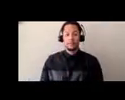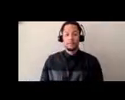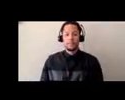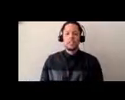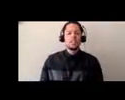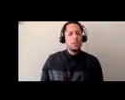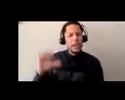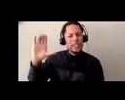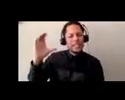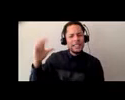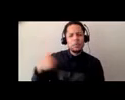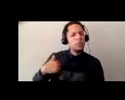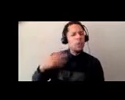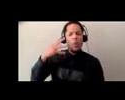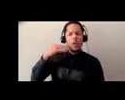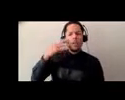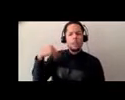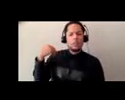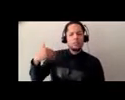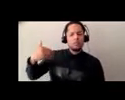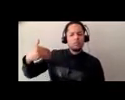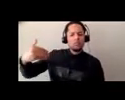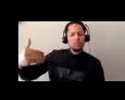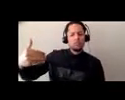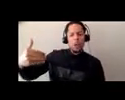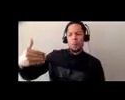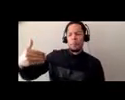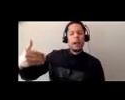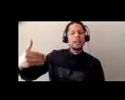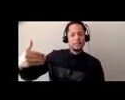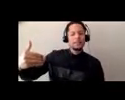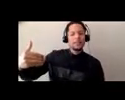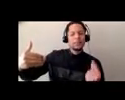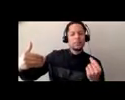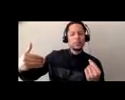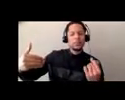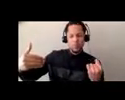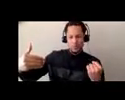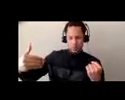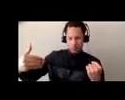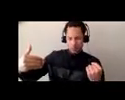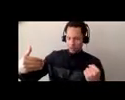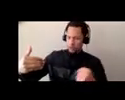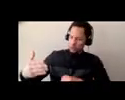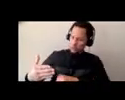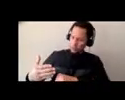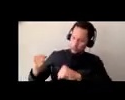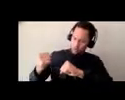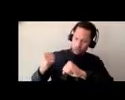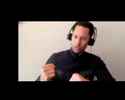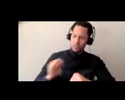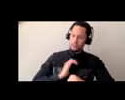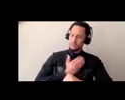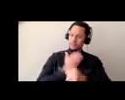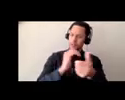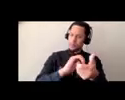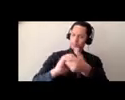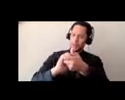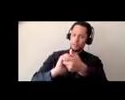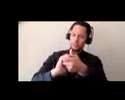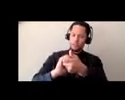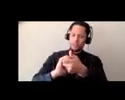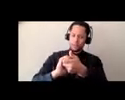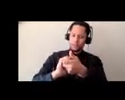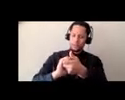And so, we're really just looking to strengthen our partnerships to move the mountain maybe